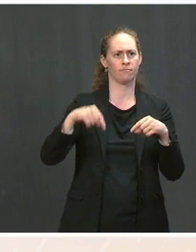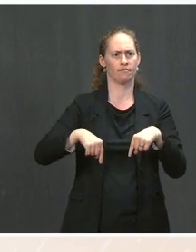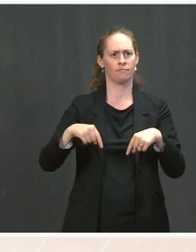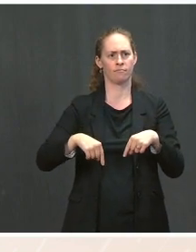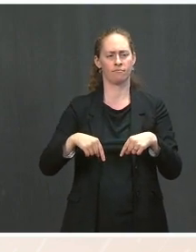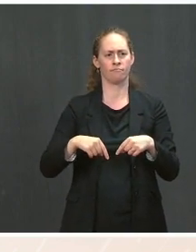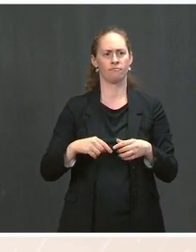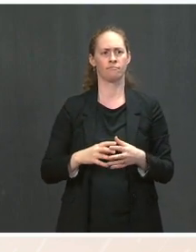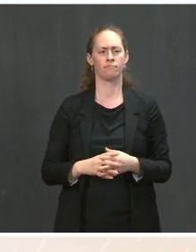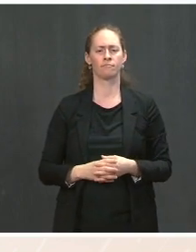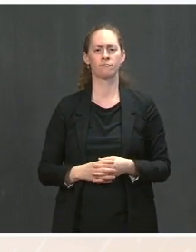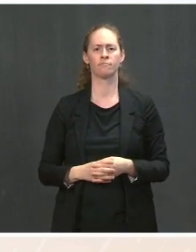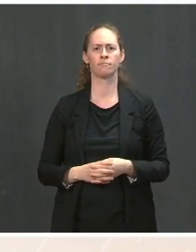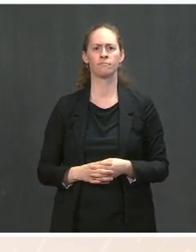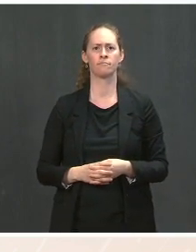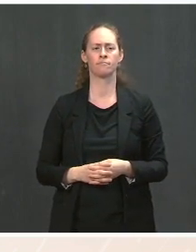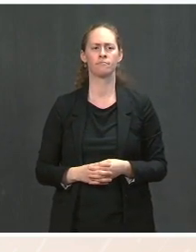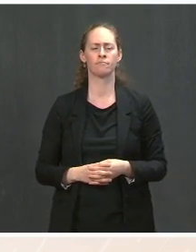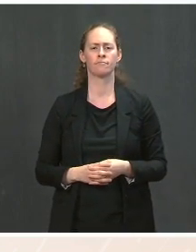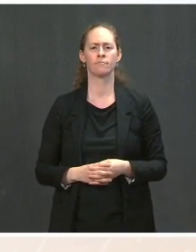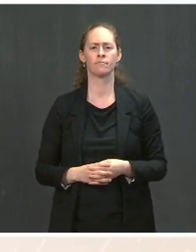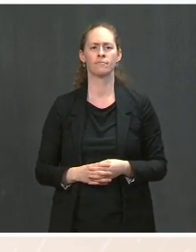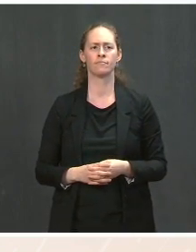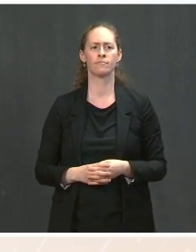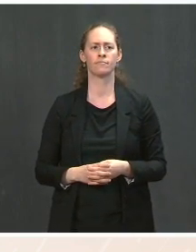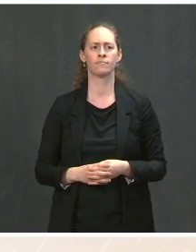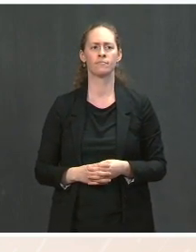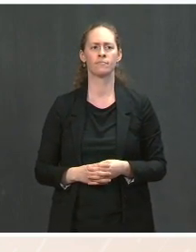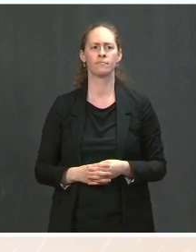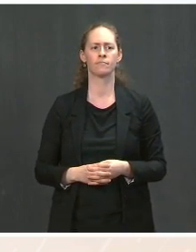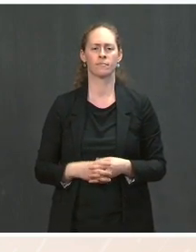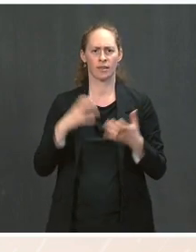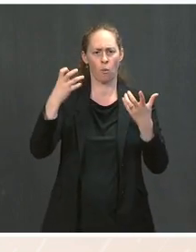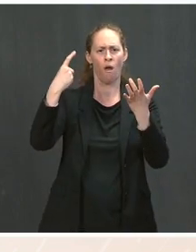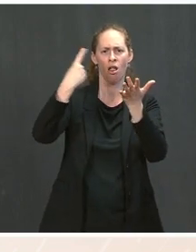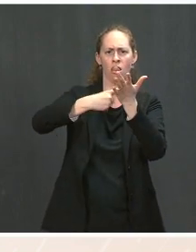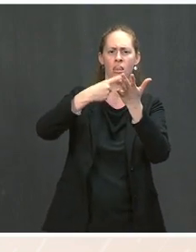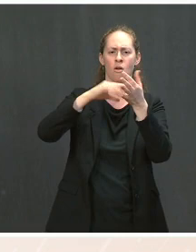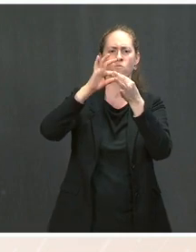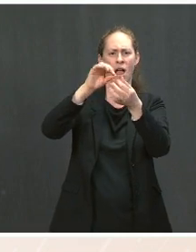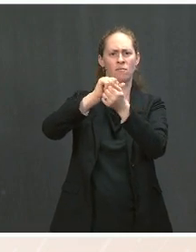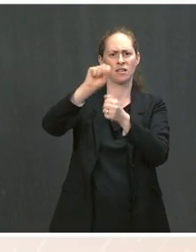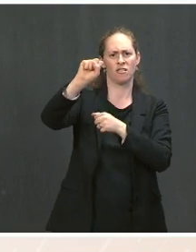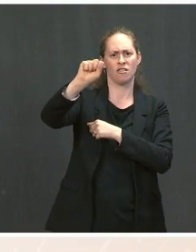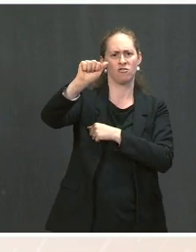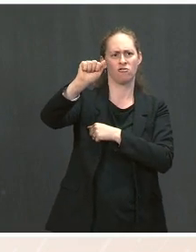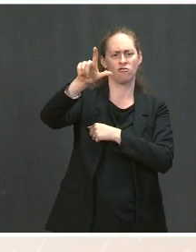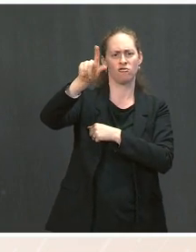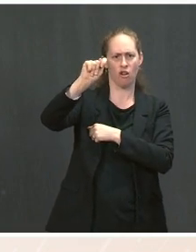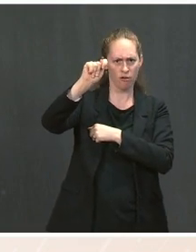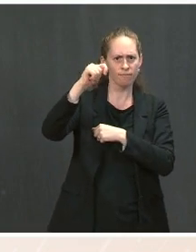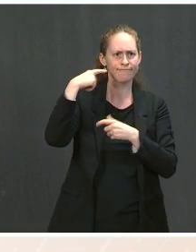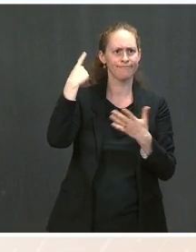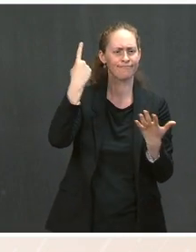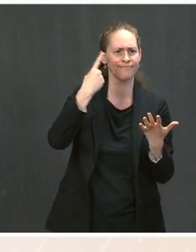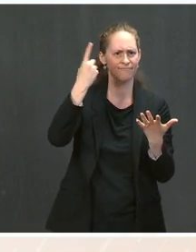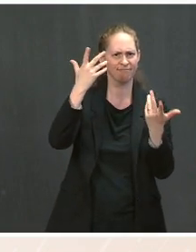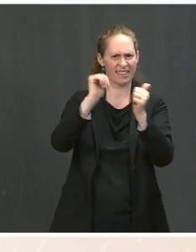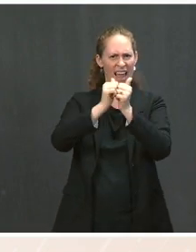Do you believe that eliminating the SALT cap is good policy that just needs to be paid for somehow? Or do you believe it's not good policy?